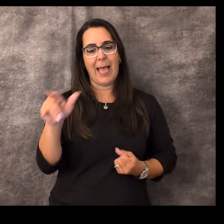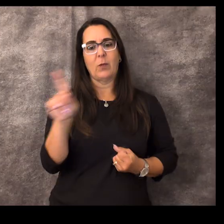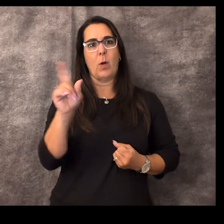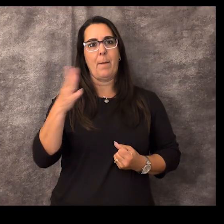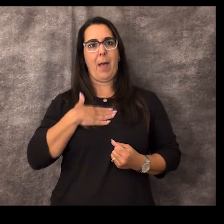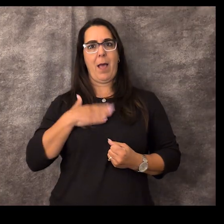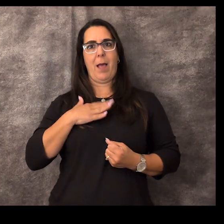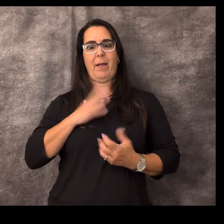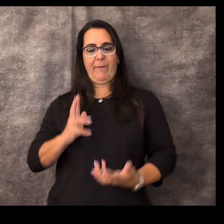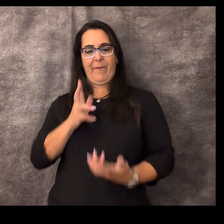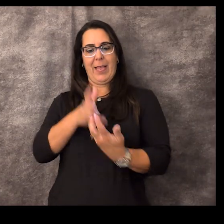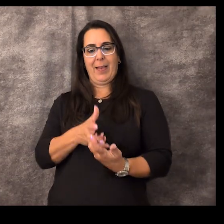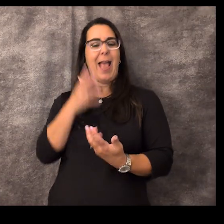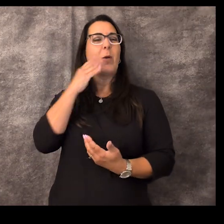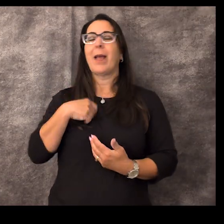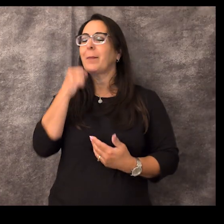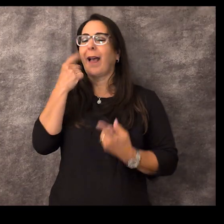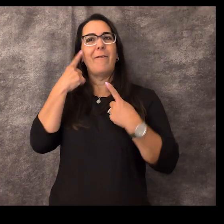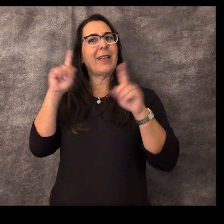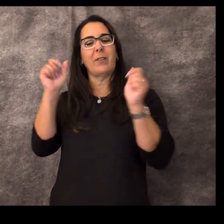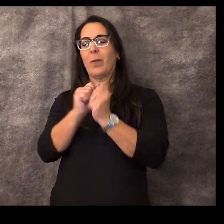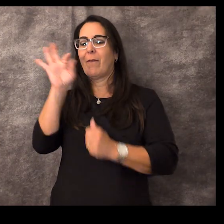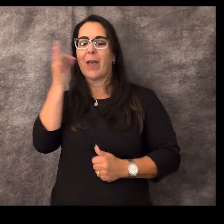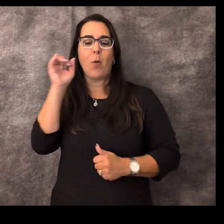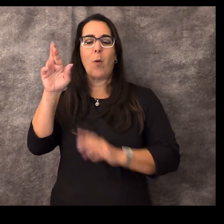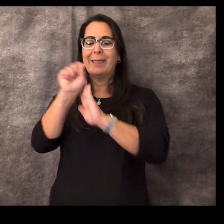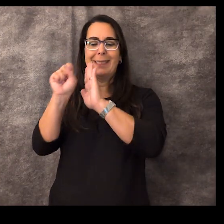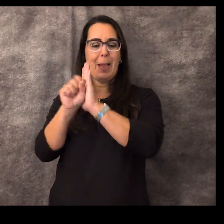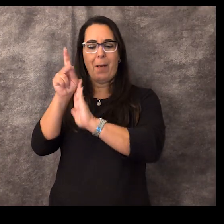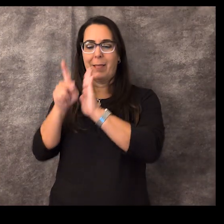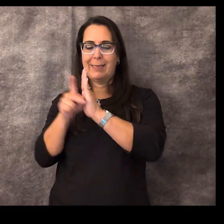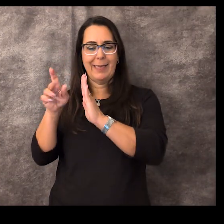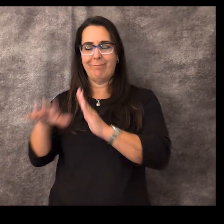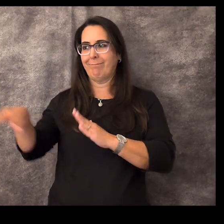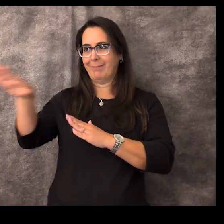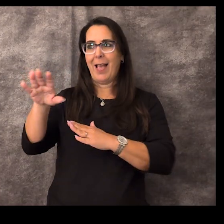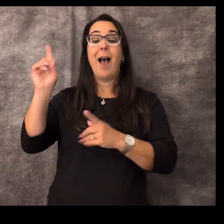I know I'm not as effective in federal and state policy spaces unless they want to get me on a mic. And then I say the things.